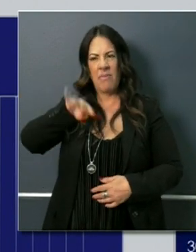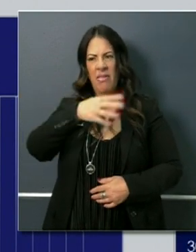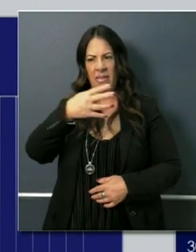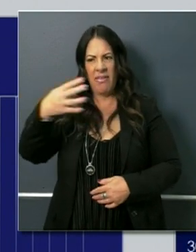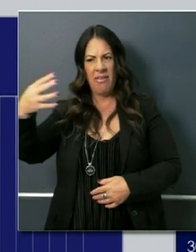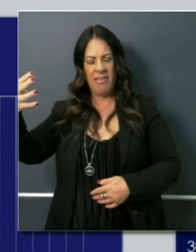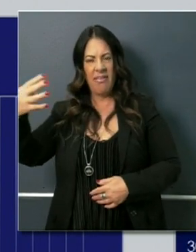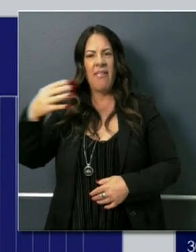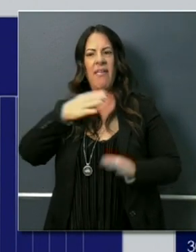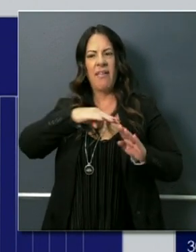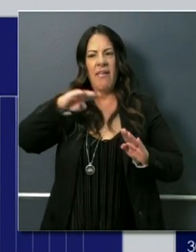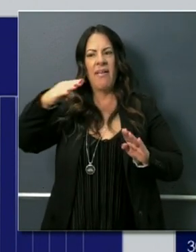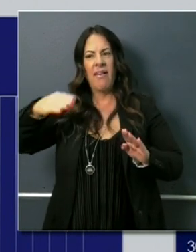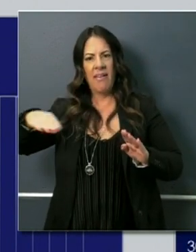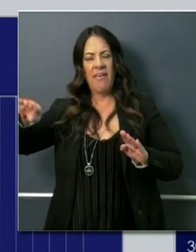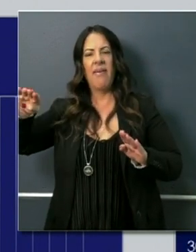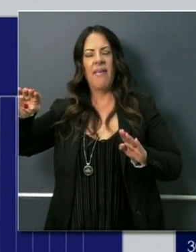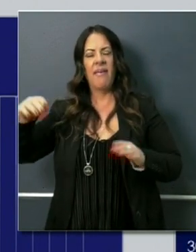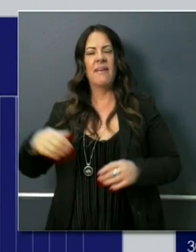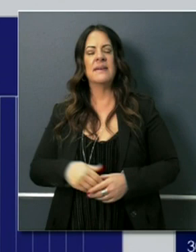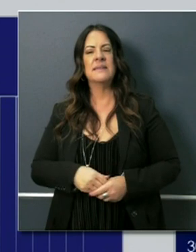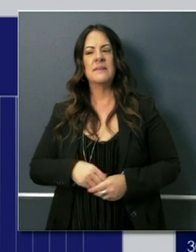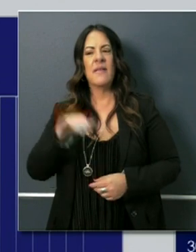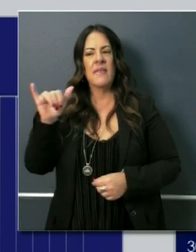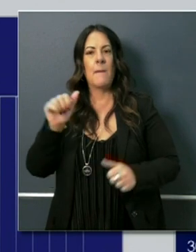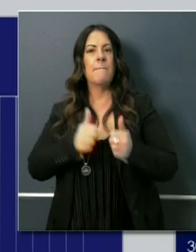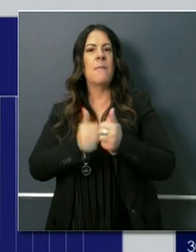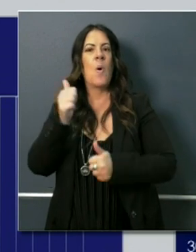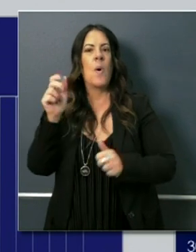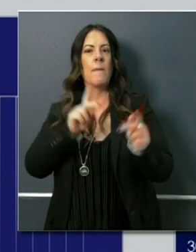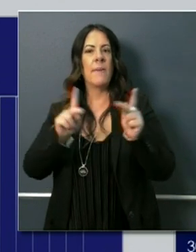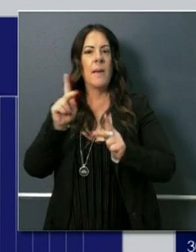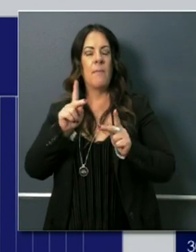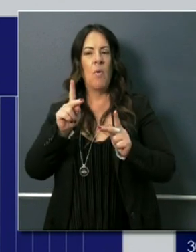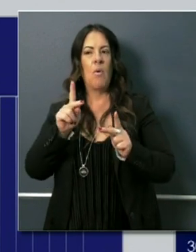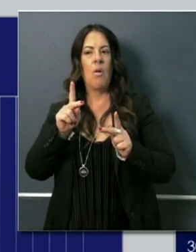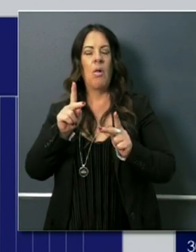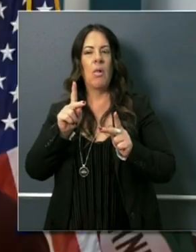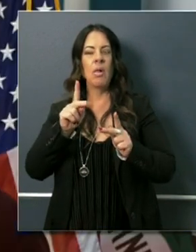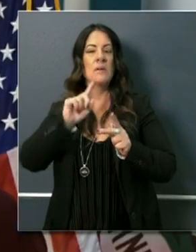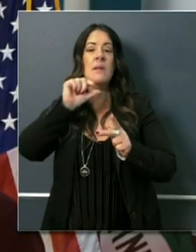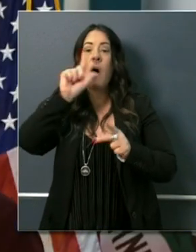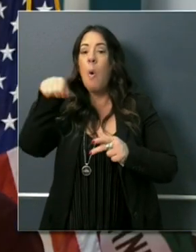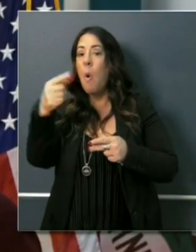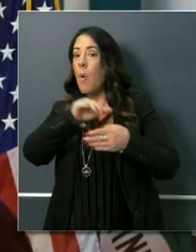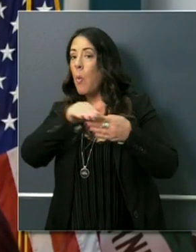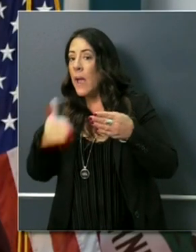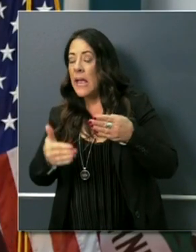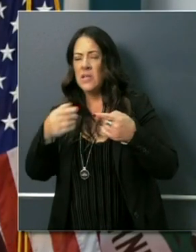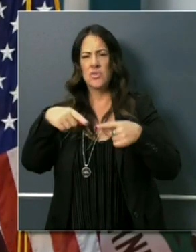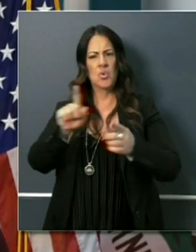COUNTY IN CALIFORNIA THAT YOU GENERALLY SEE THE SAME TRENDLINE AND EVEN SOME CONSISTENCY HERE